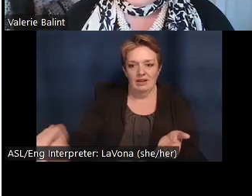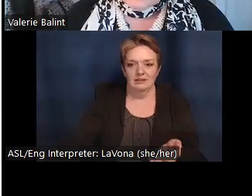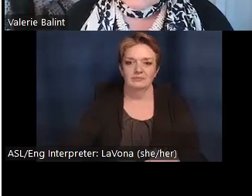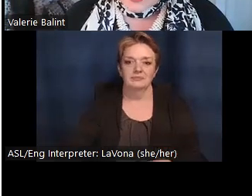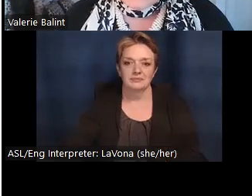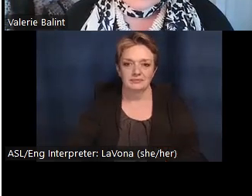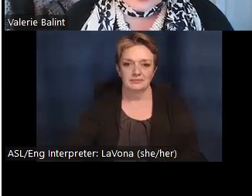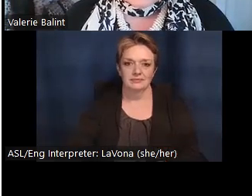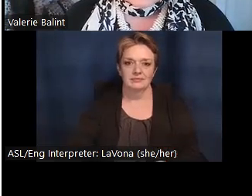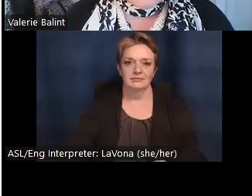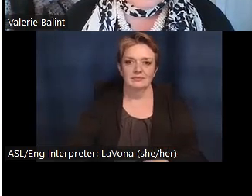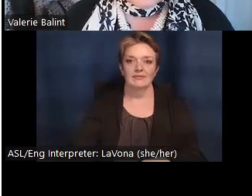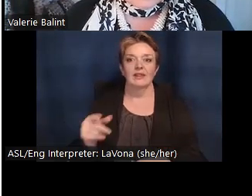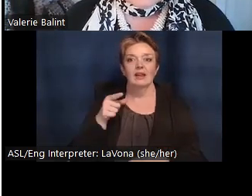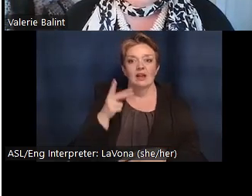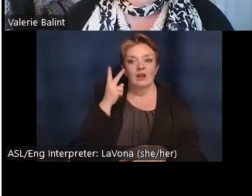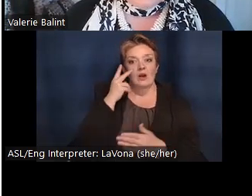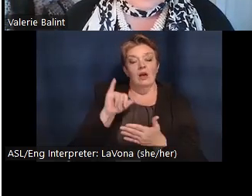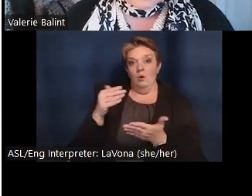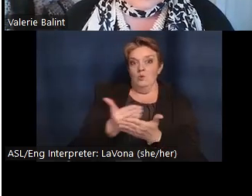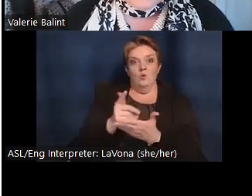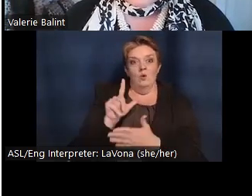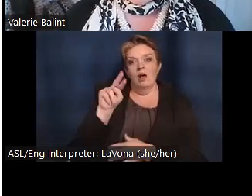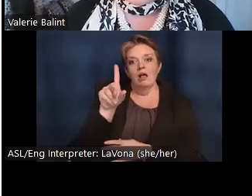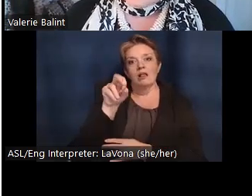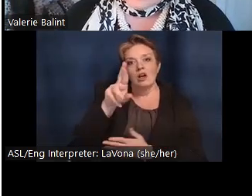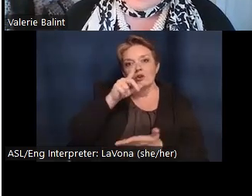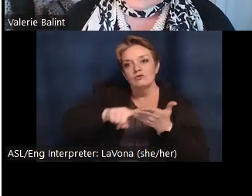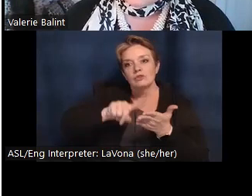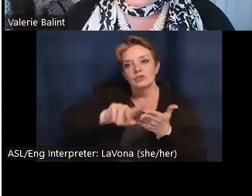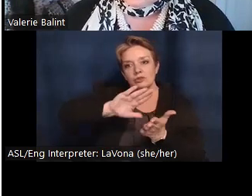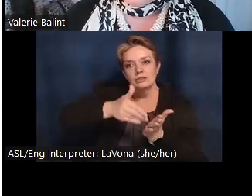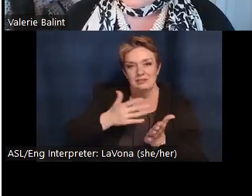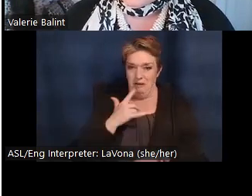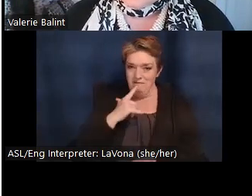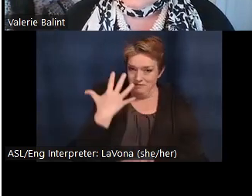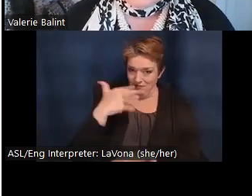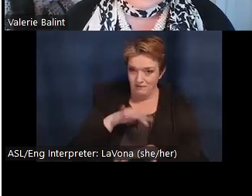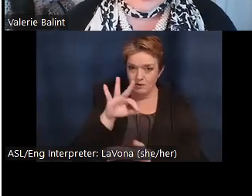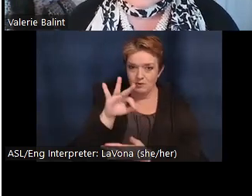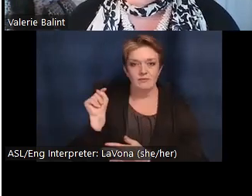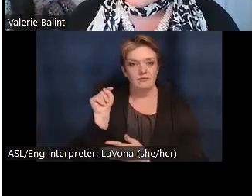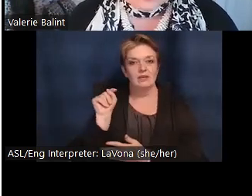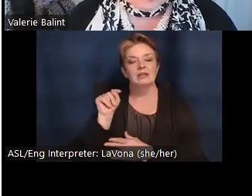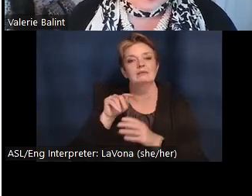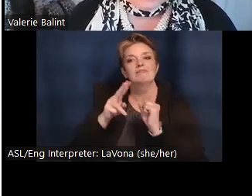a 5,000-square-foot repository dedicated to the legacy of the Taos Society Artists.